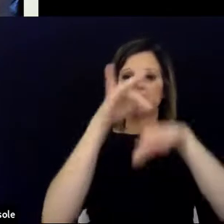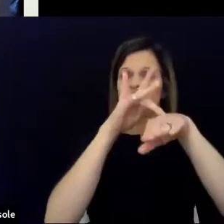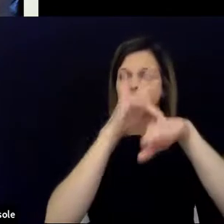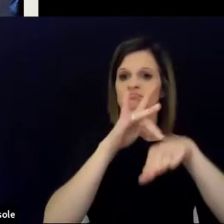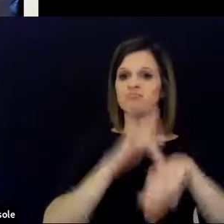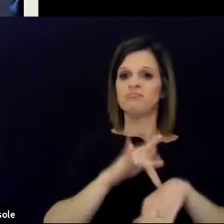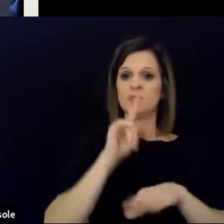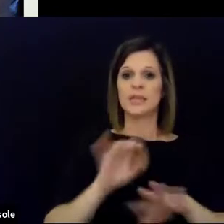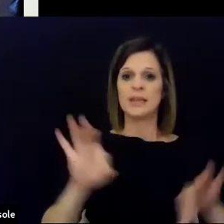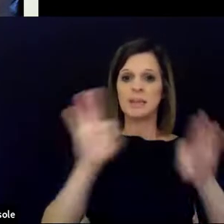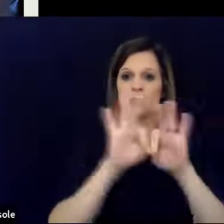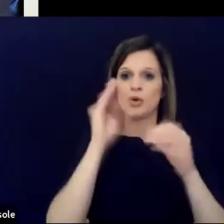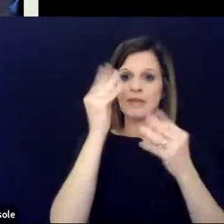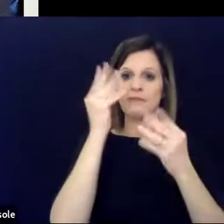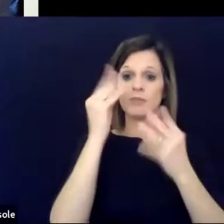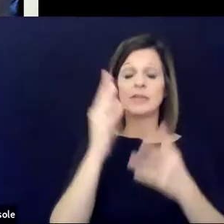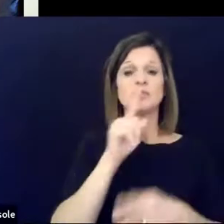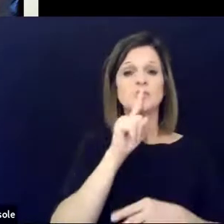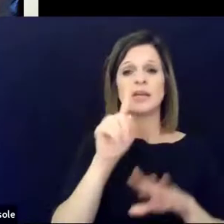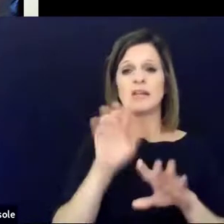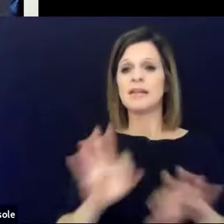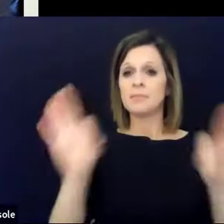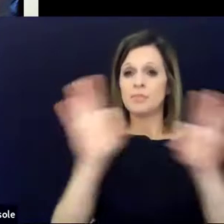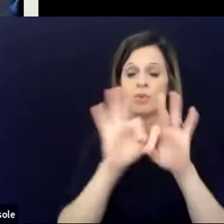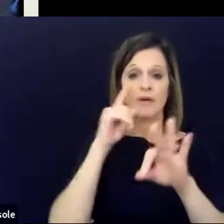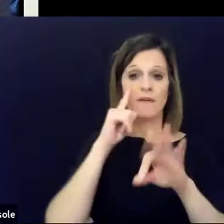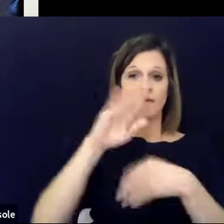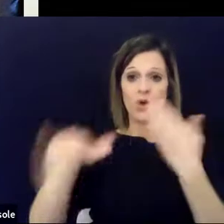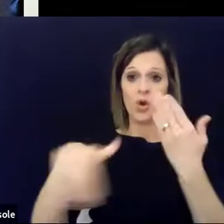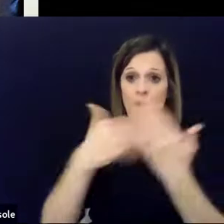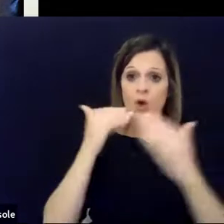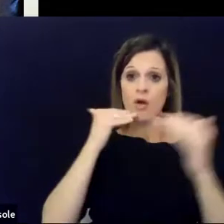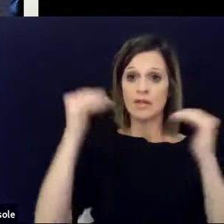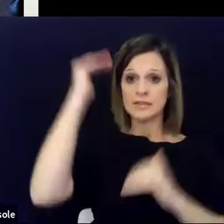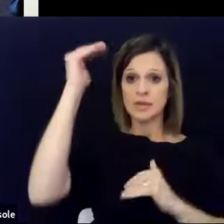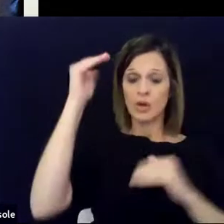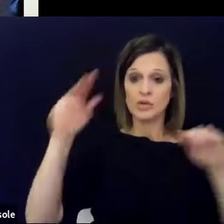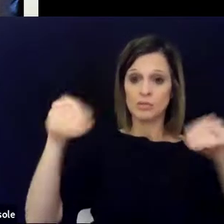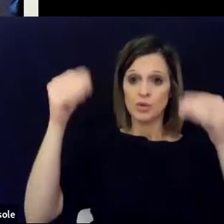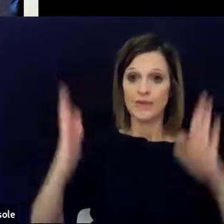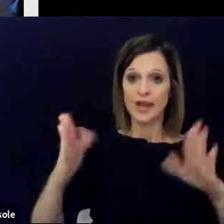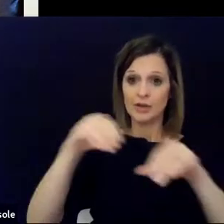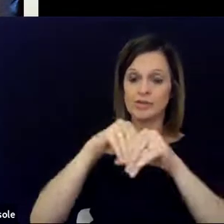and it's so essential for all of our adult providers out there who are in the VR system or are in a variety